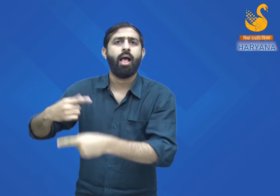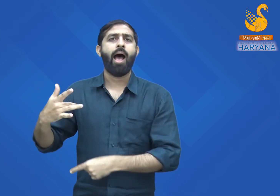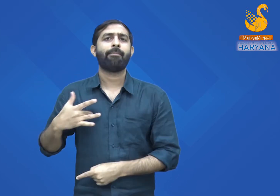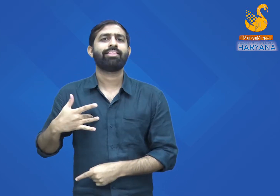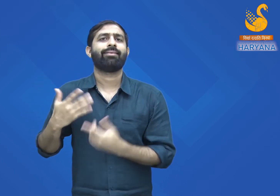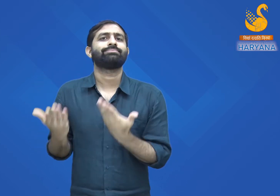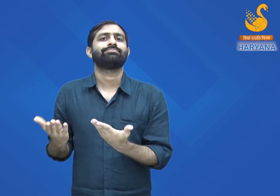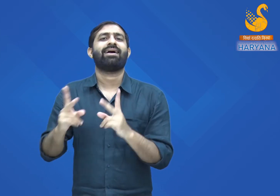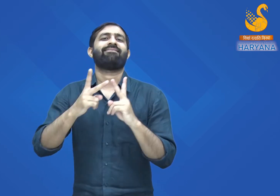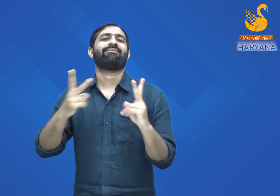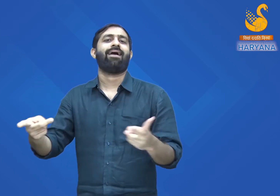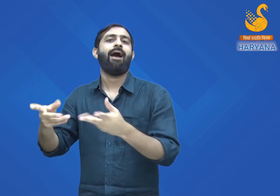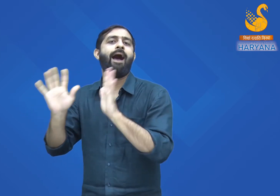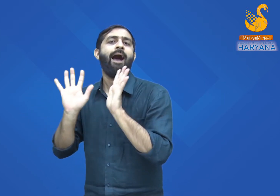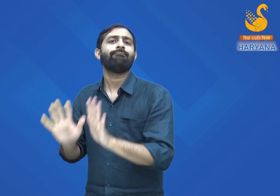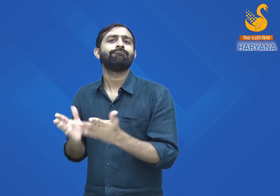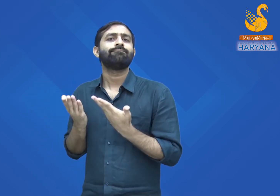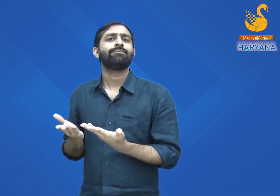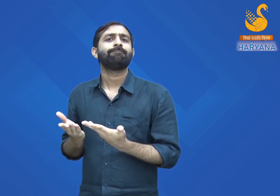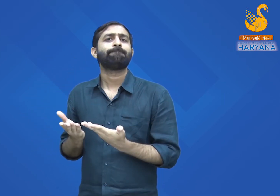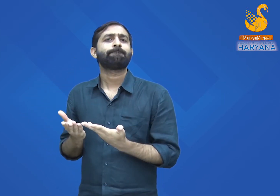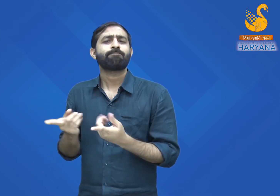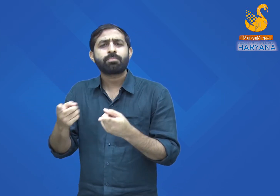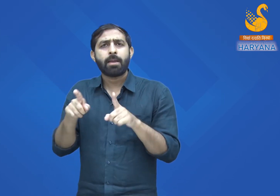People follow the teachings of their families and they react according to that.